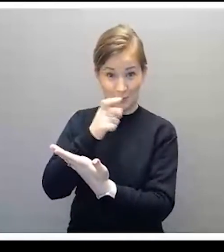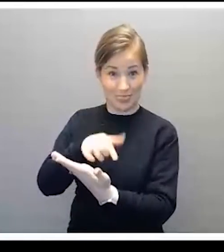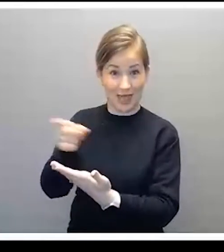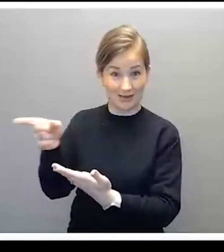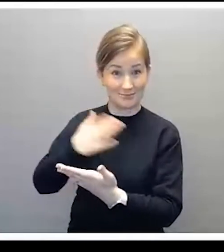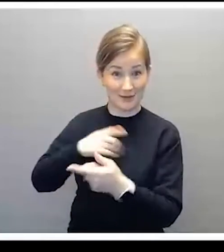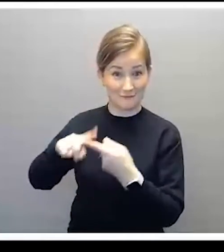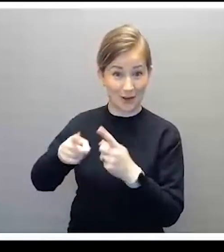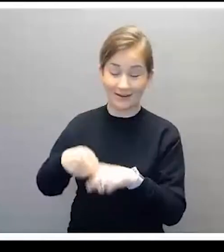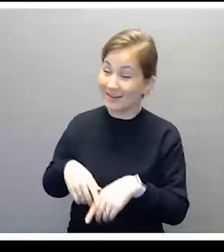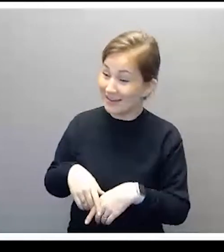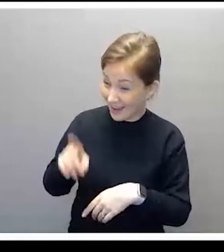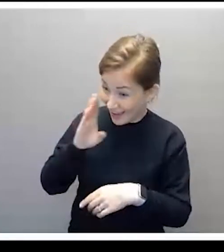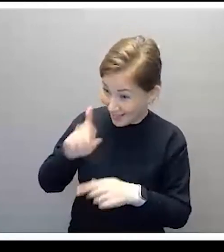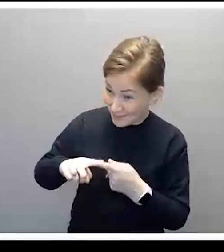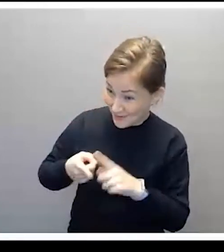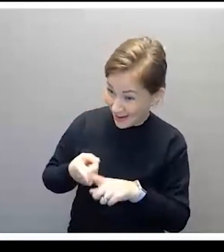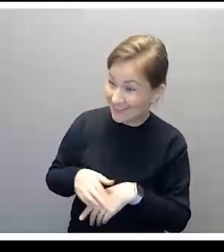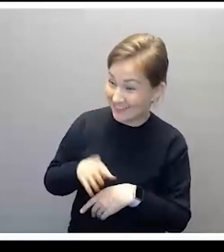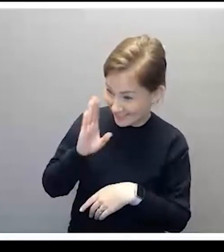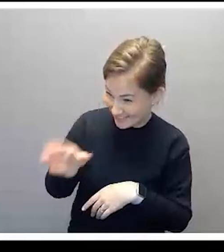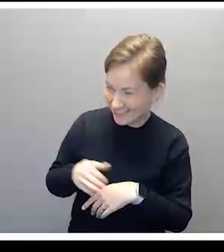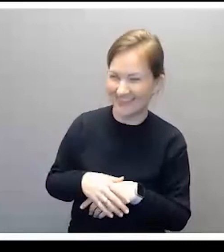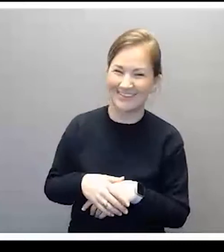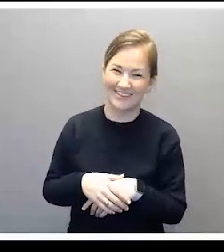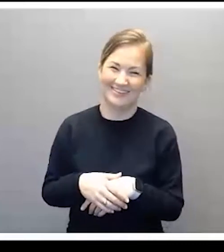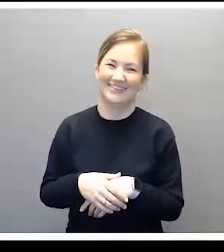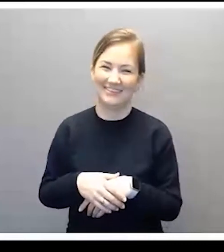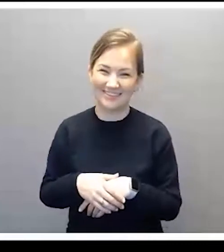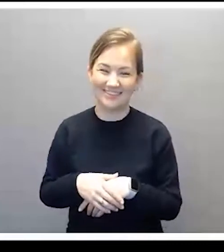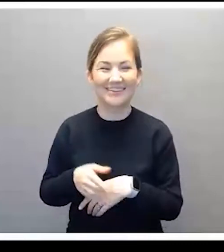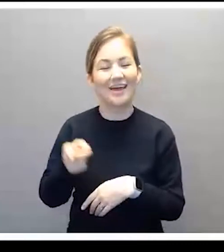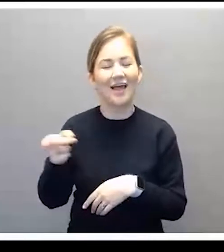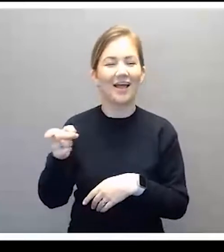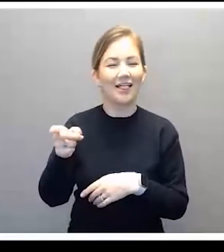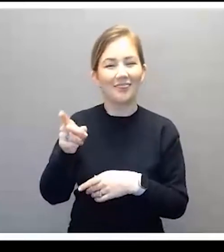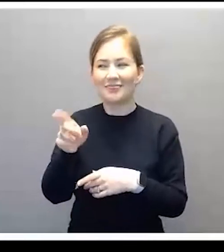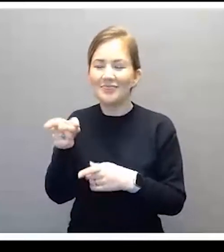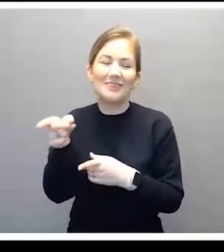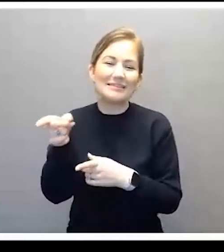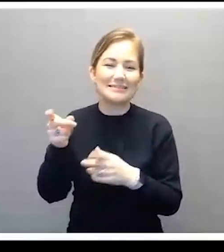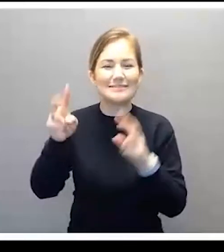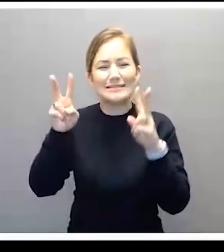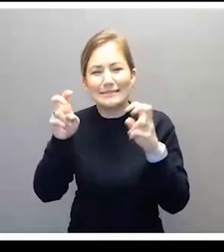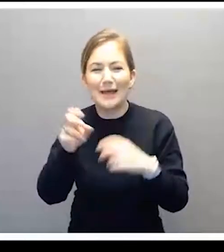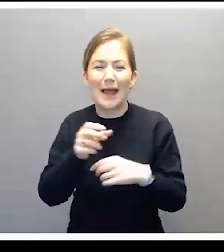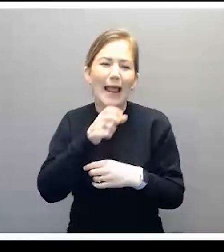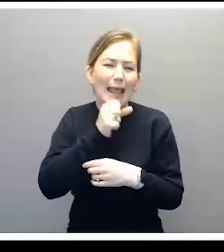Do you know who this is? Hi friend. That's friend, that's like, this is age appropriate.